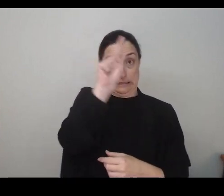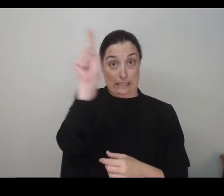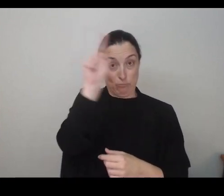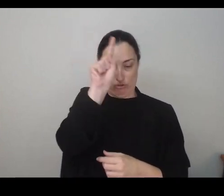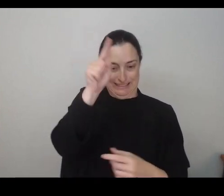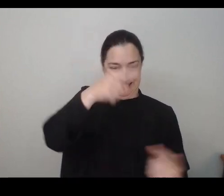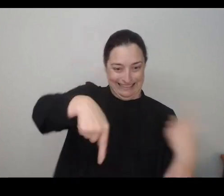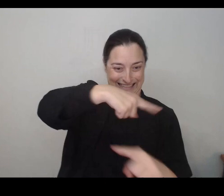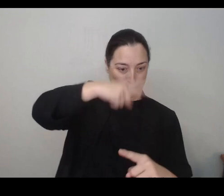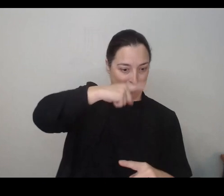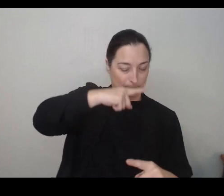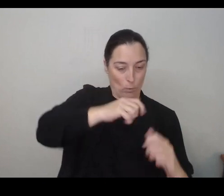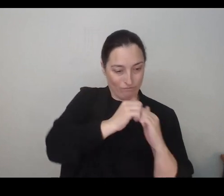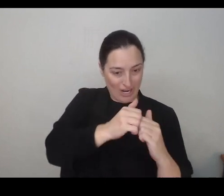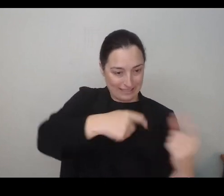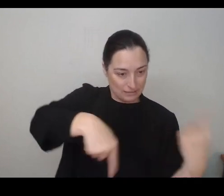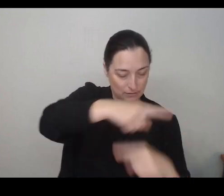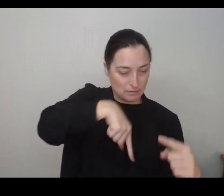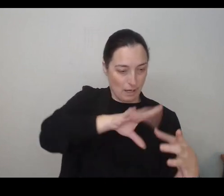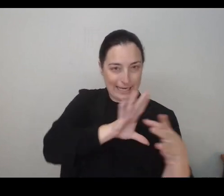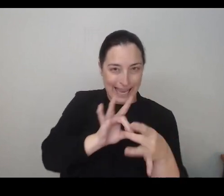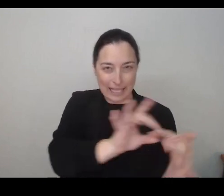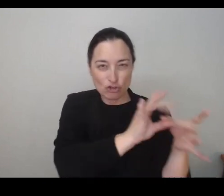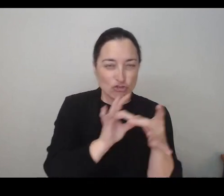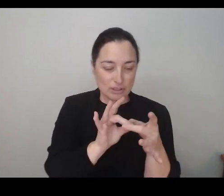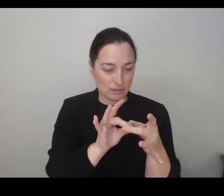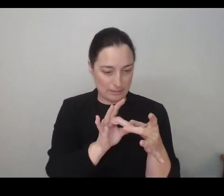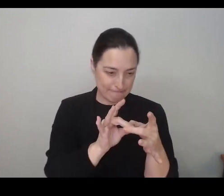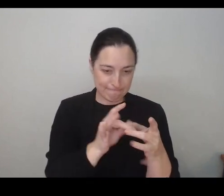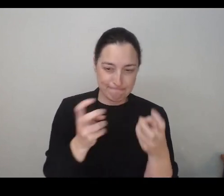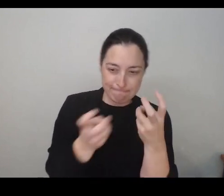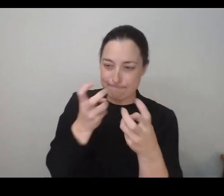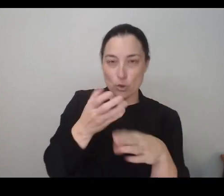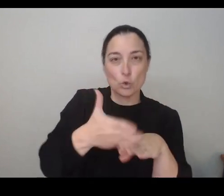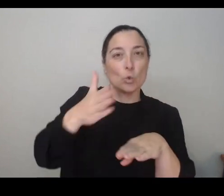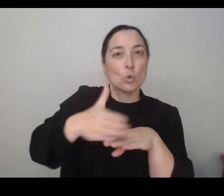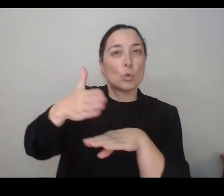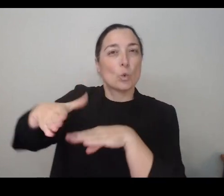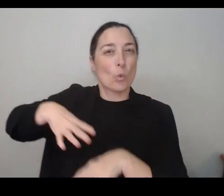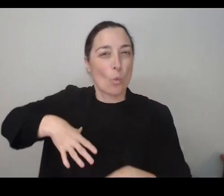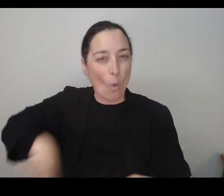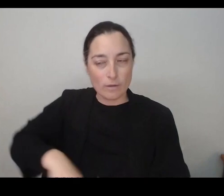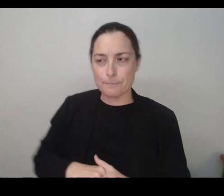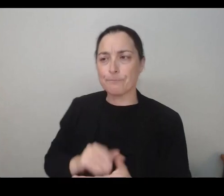and he was always searching for something new. And Henri, I love that your comment,